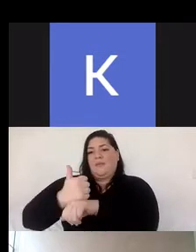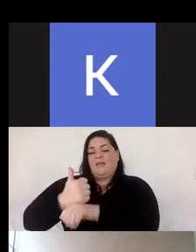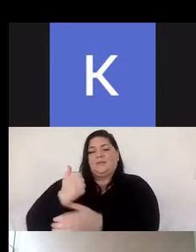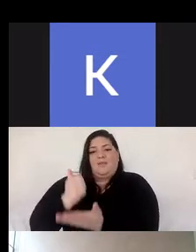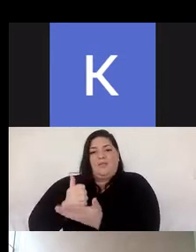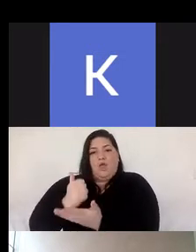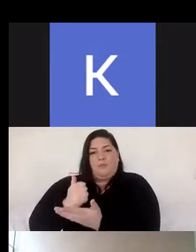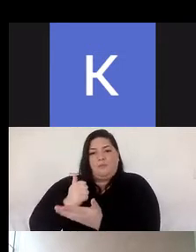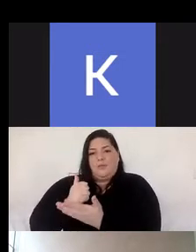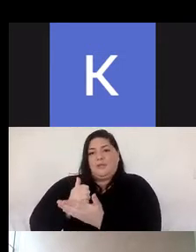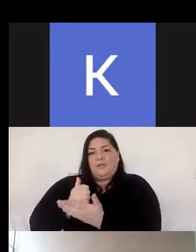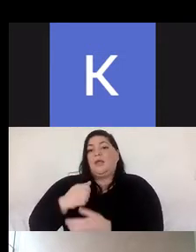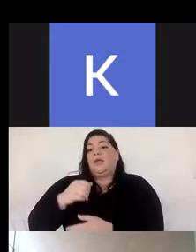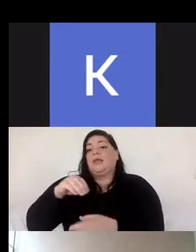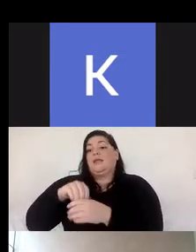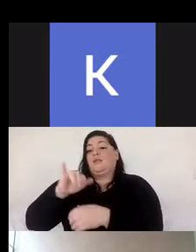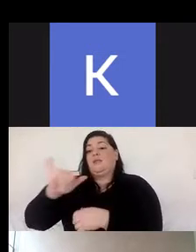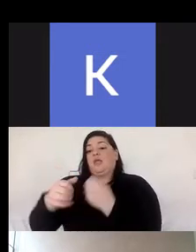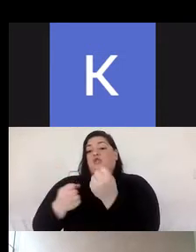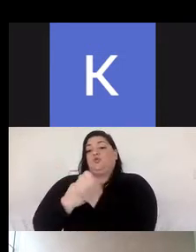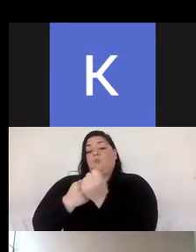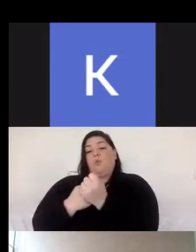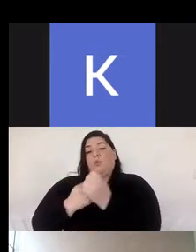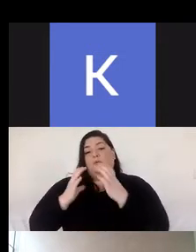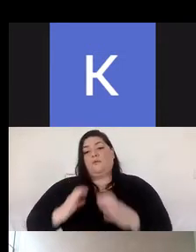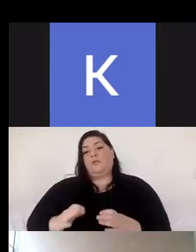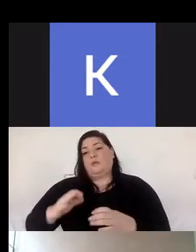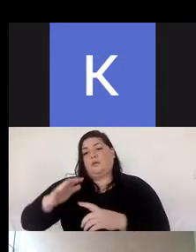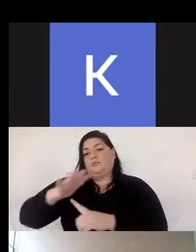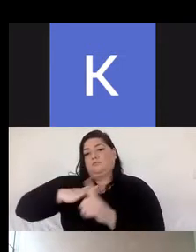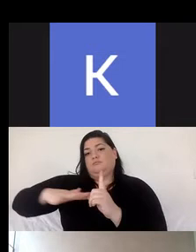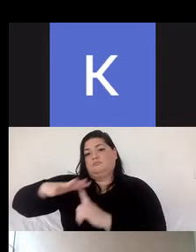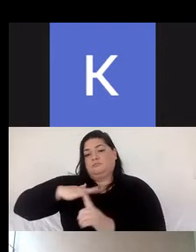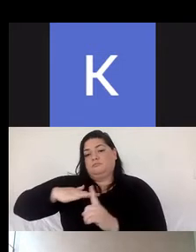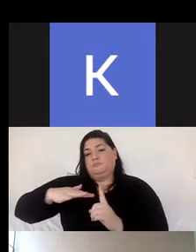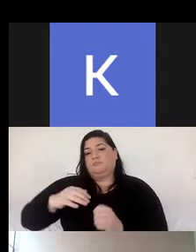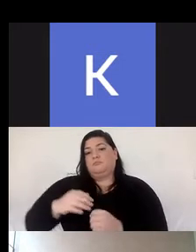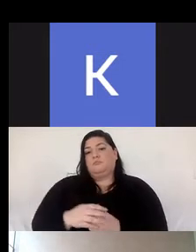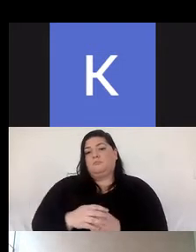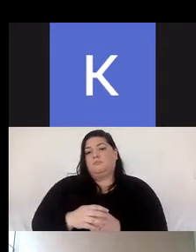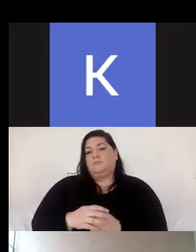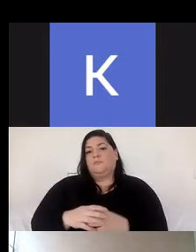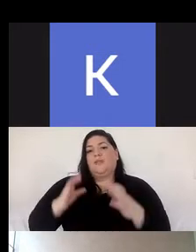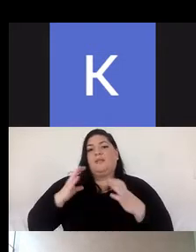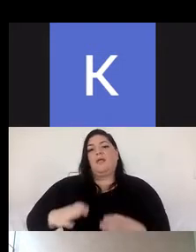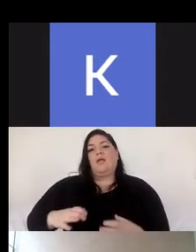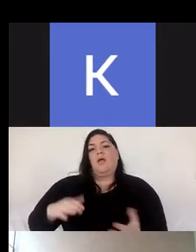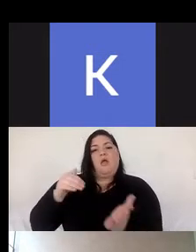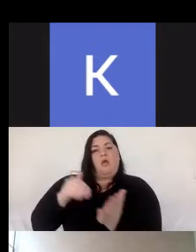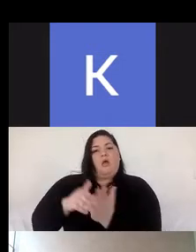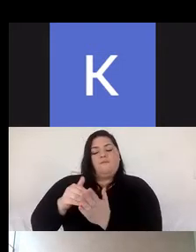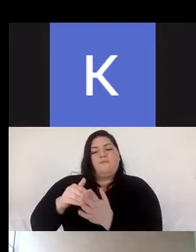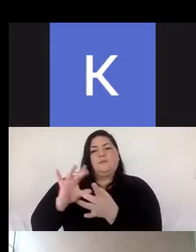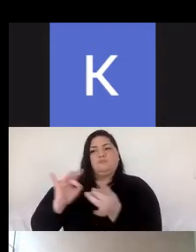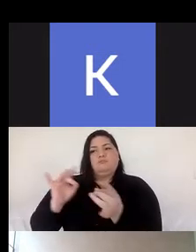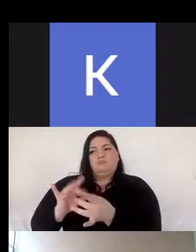in a supportive and client-centered environment. Clients often comment on how Community Violence